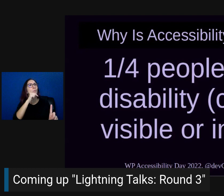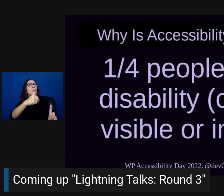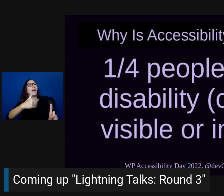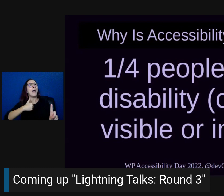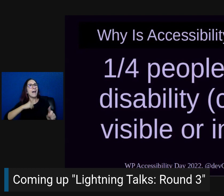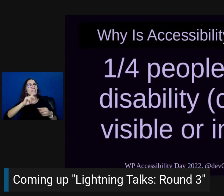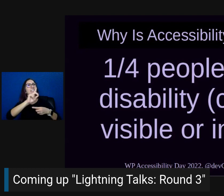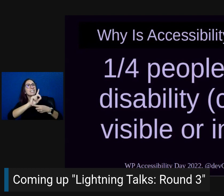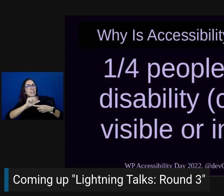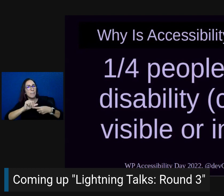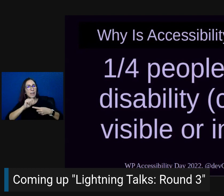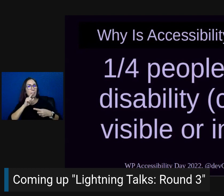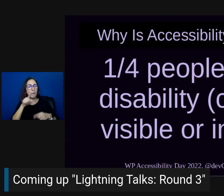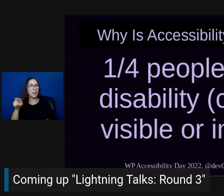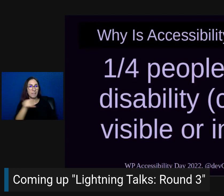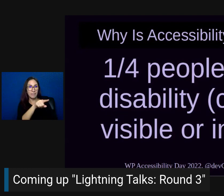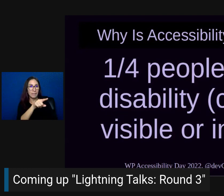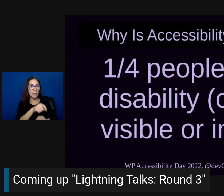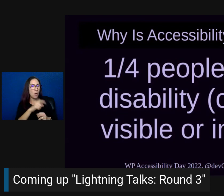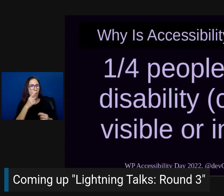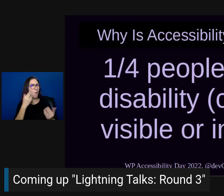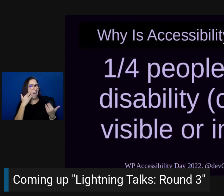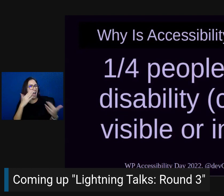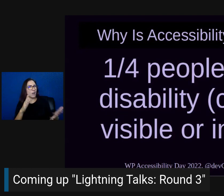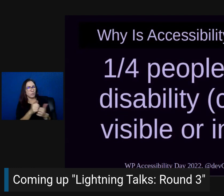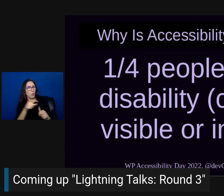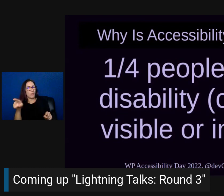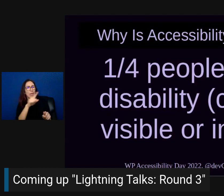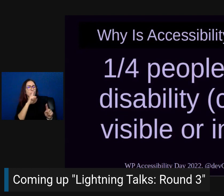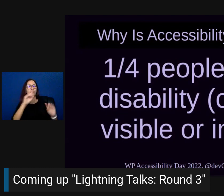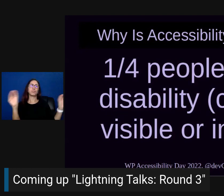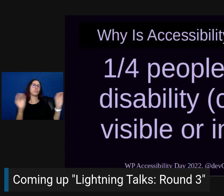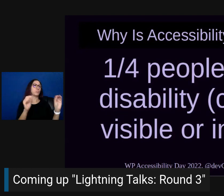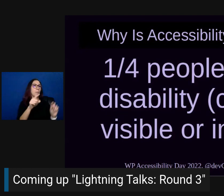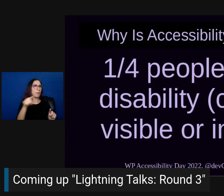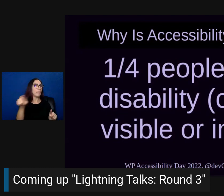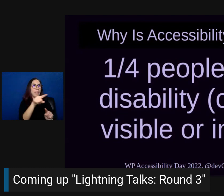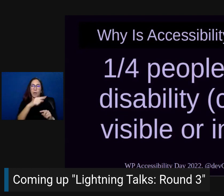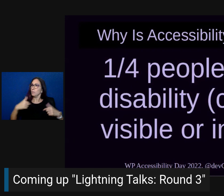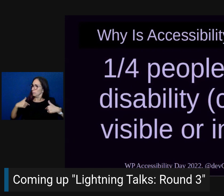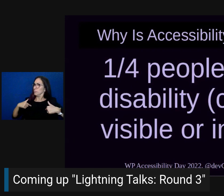think they do. Accessibility is so important because, it shows